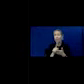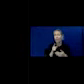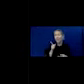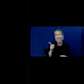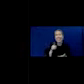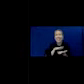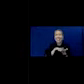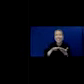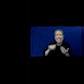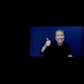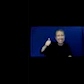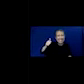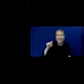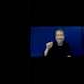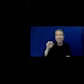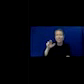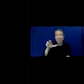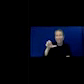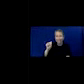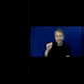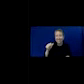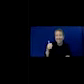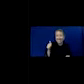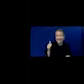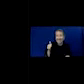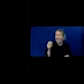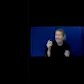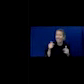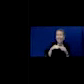and red, and they wanted to hire him on the spot.